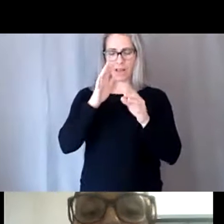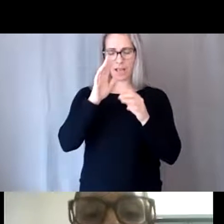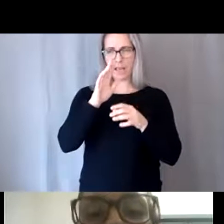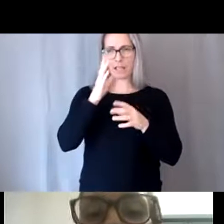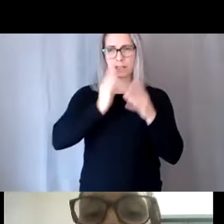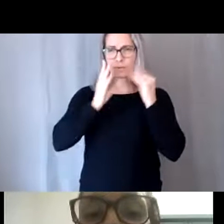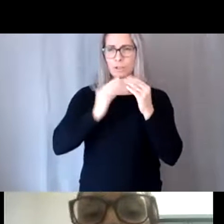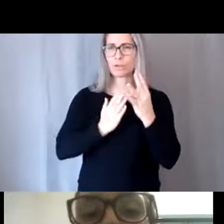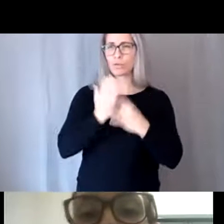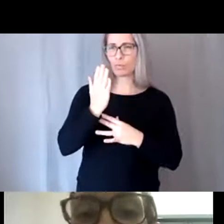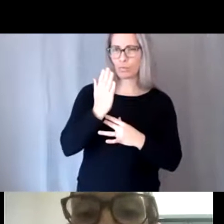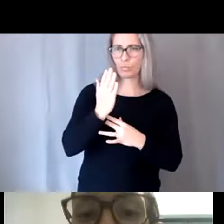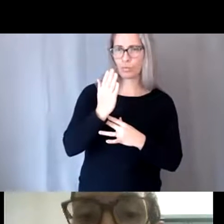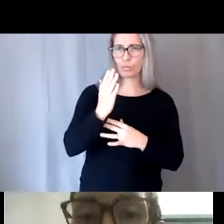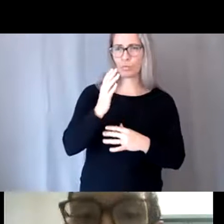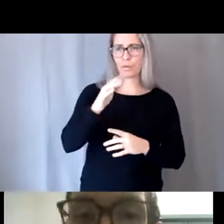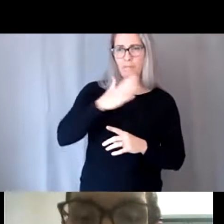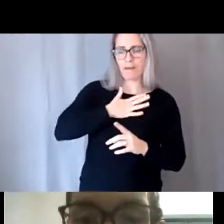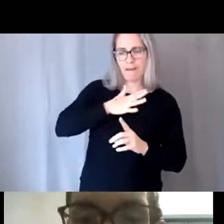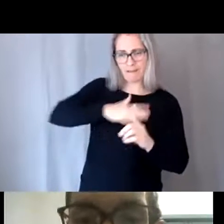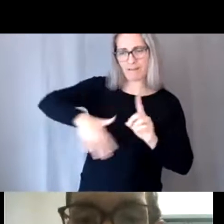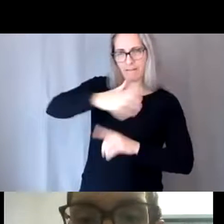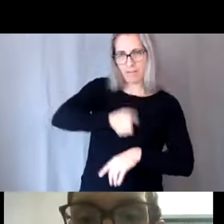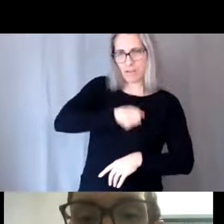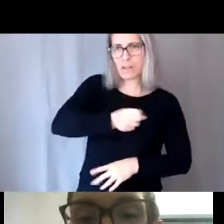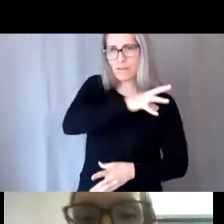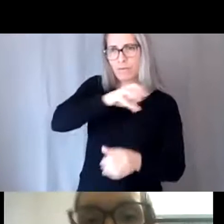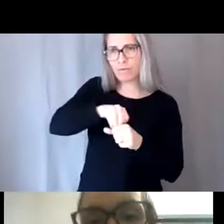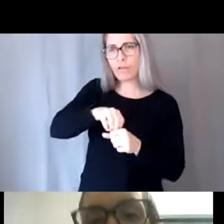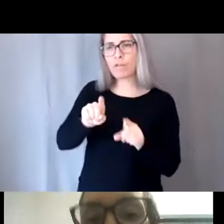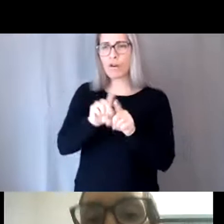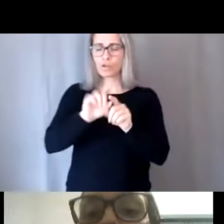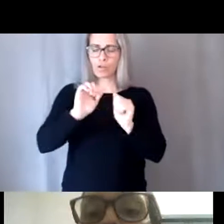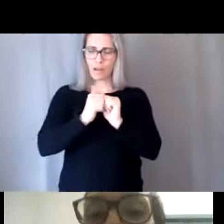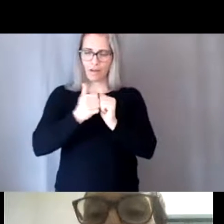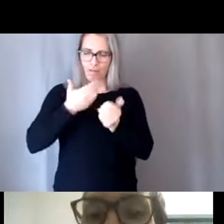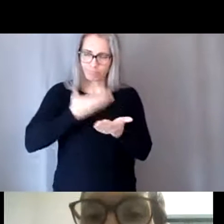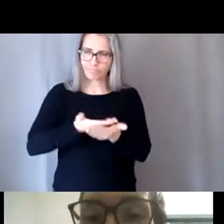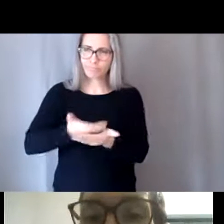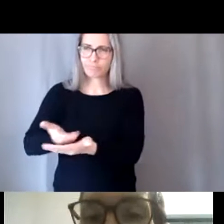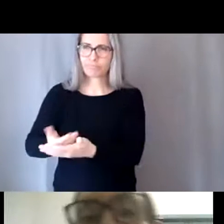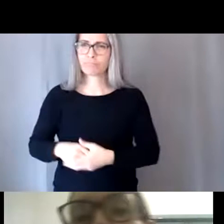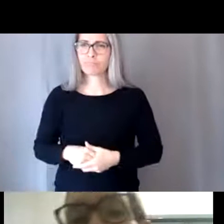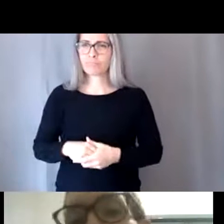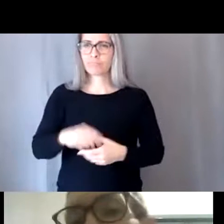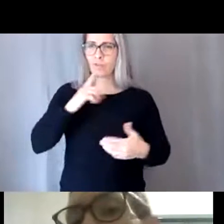how the techno-scientific prediction of functionalities or of